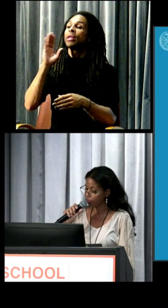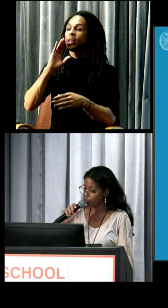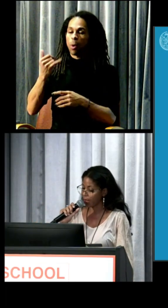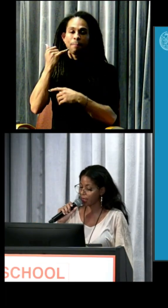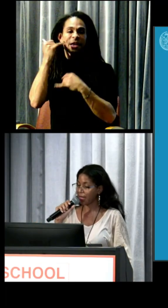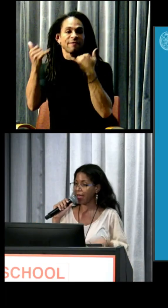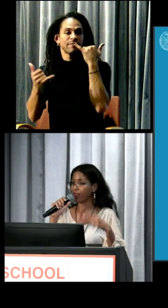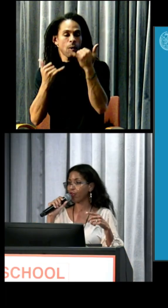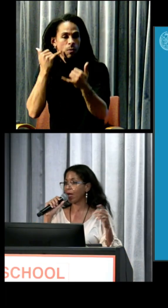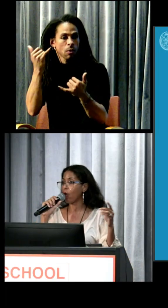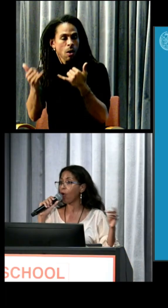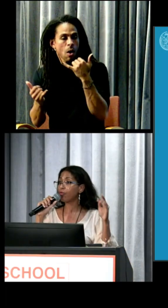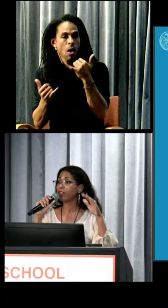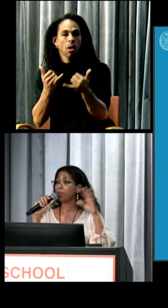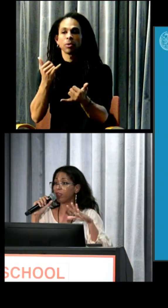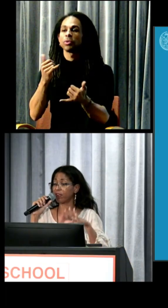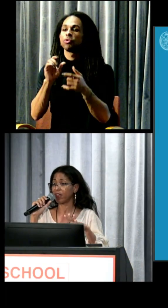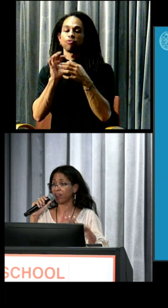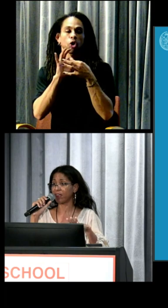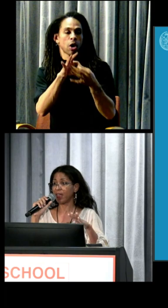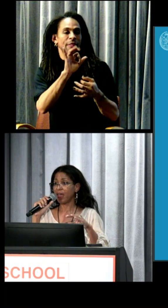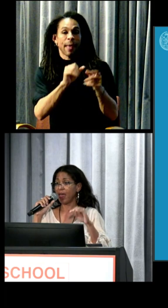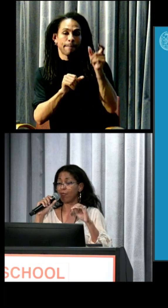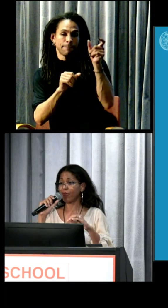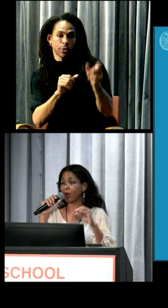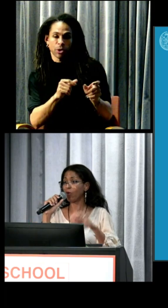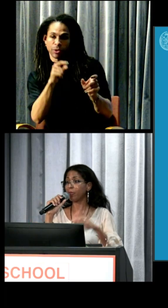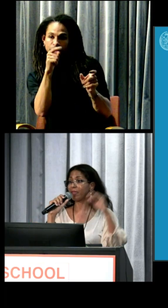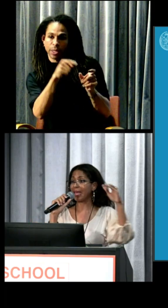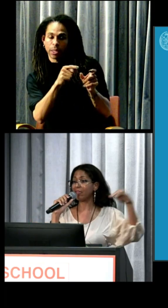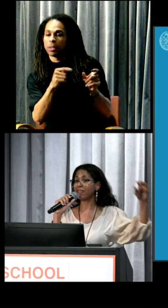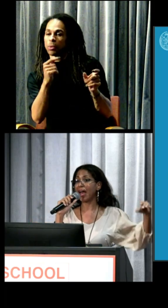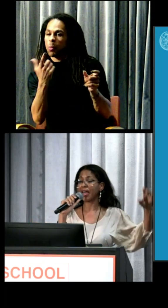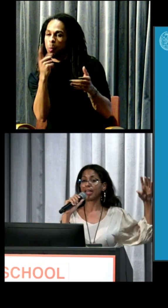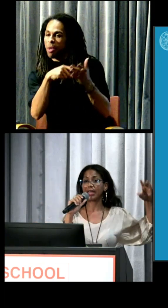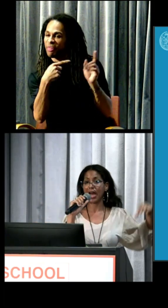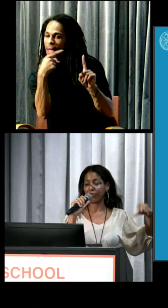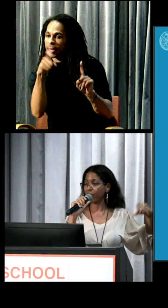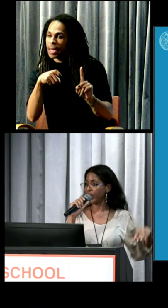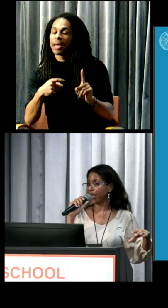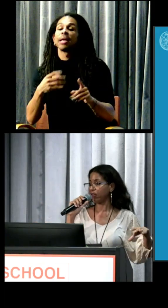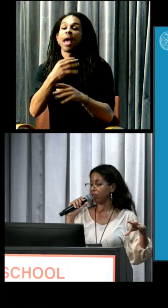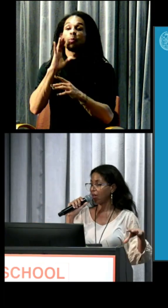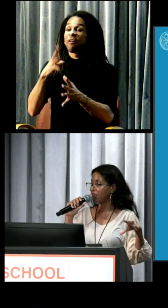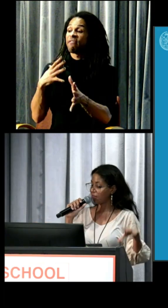So our congestion measure ultimately compared the counts of those measures of traffic to the amount